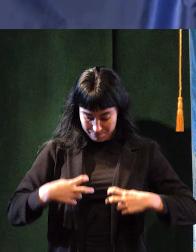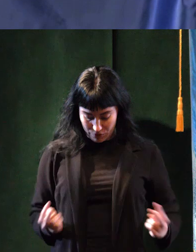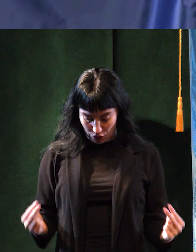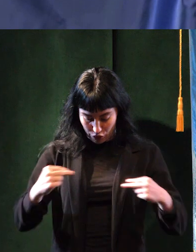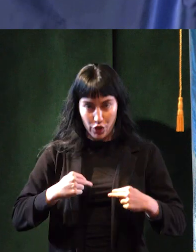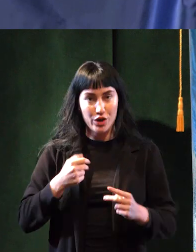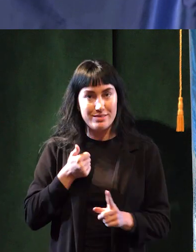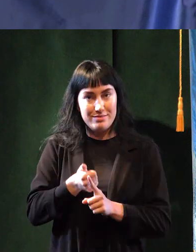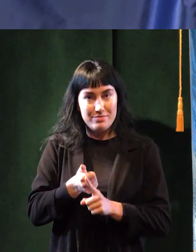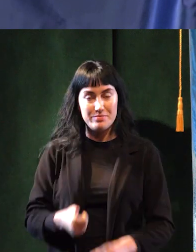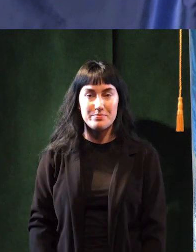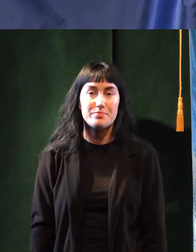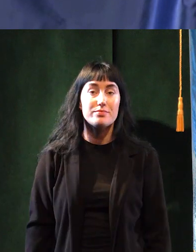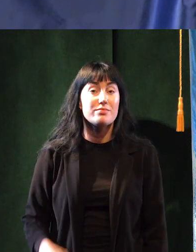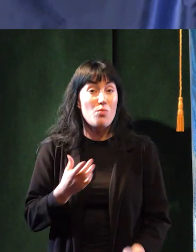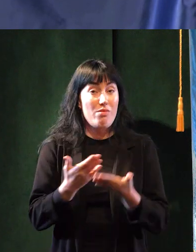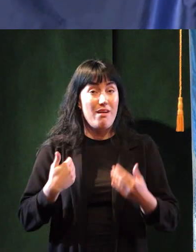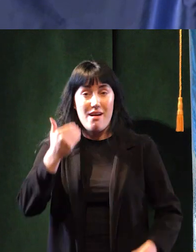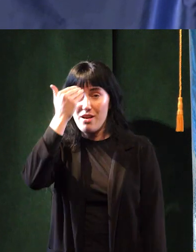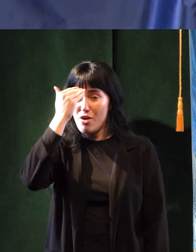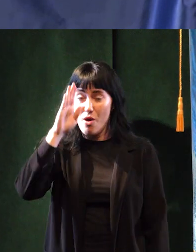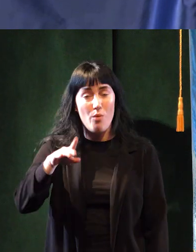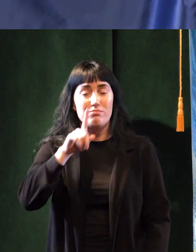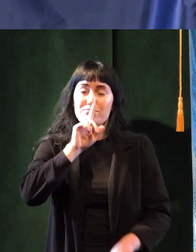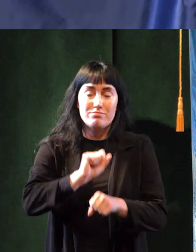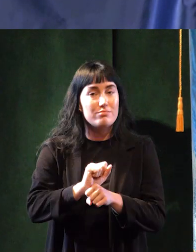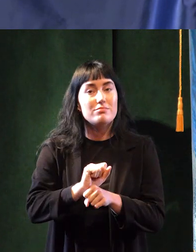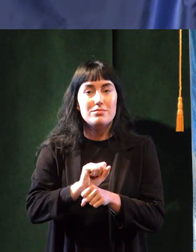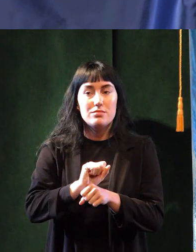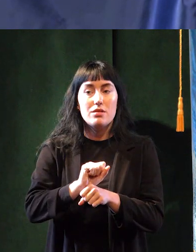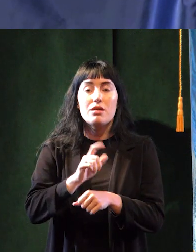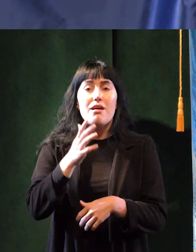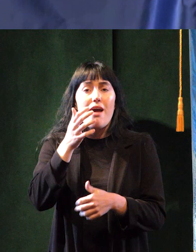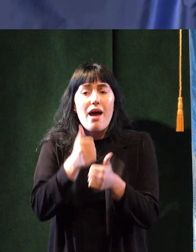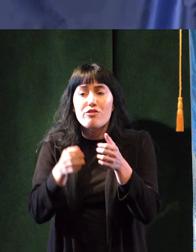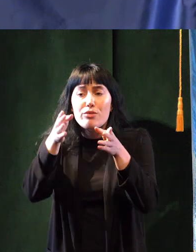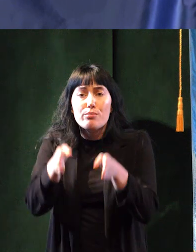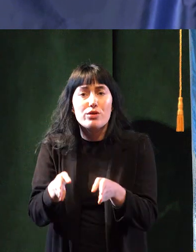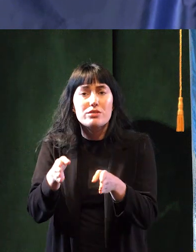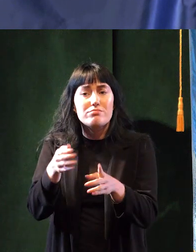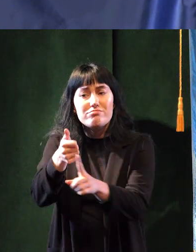unzipping themselves and looking inside one thing I know for sure is that every